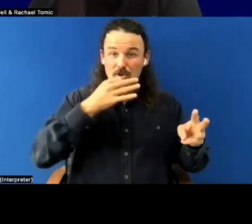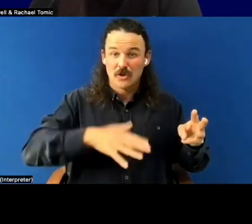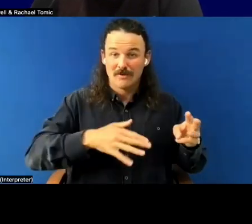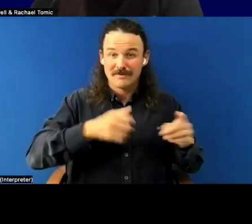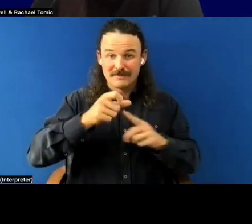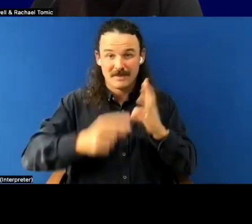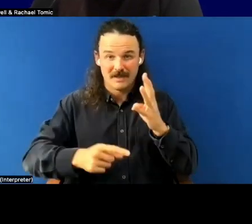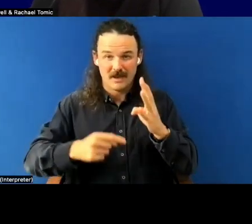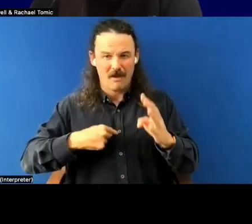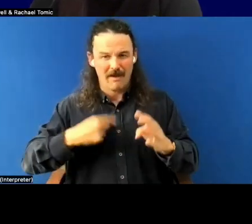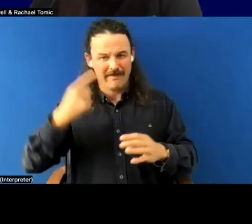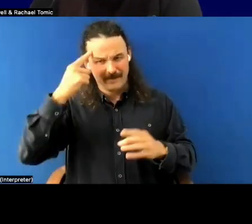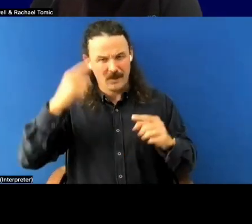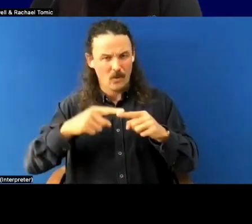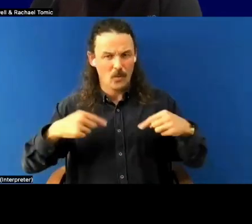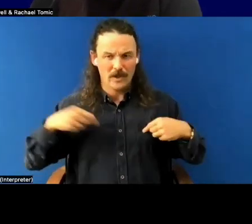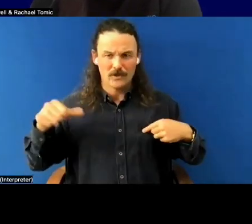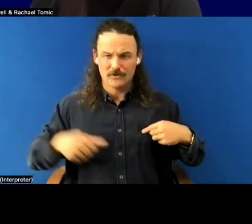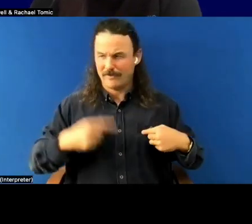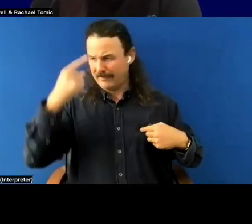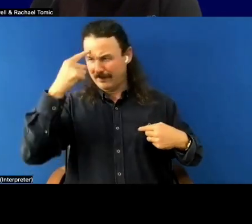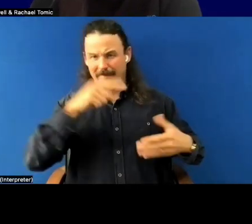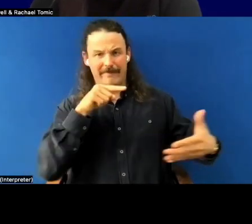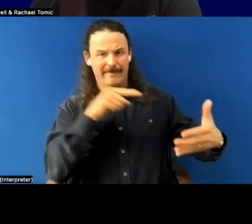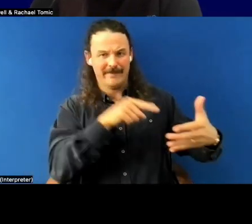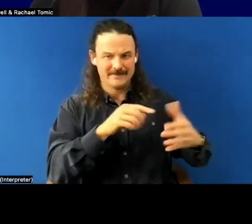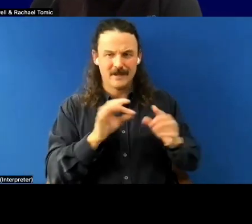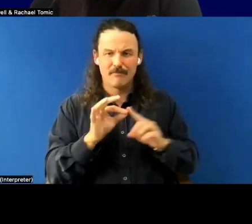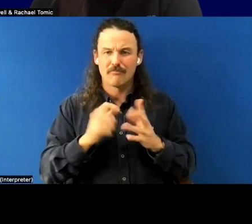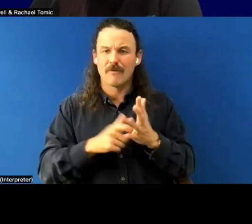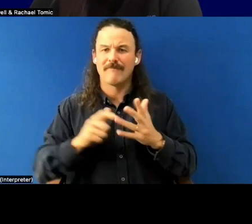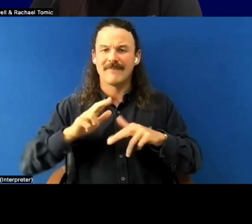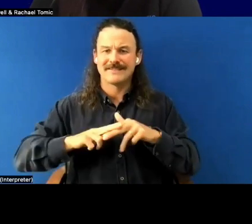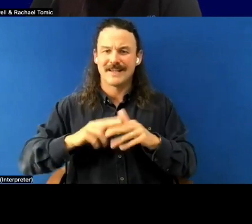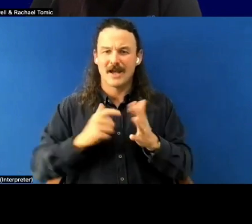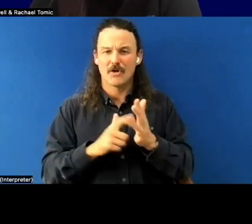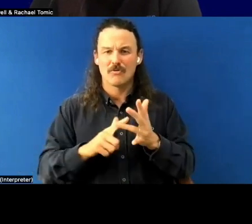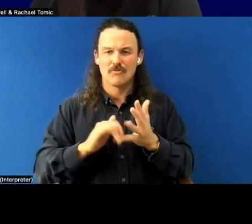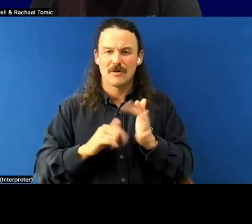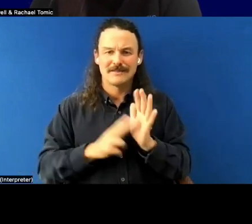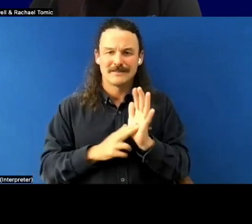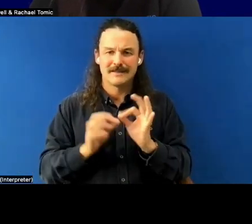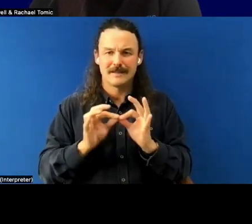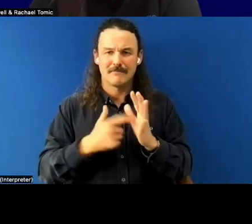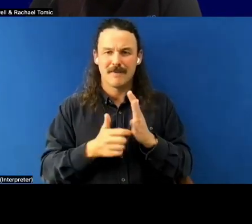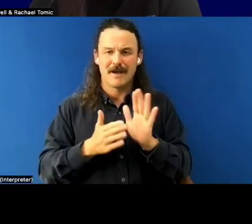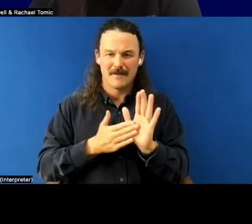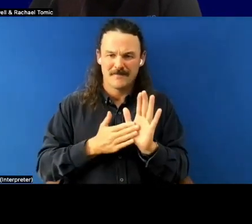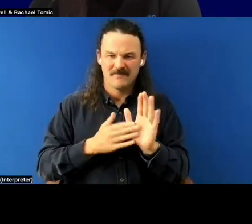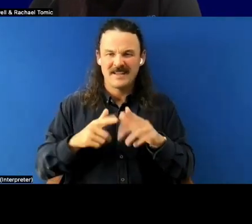This was published by Professor Rosenbaum and the team at CanChild. This article and then the